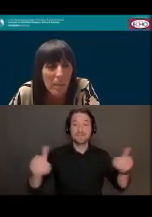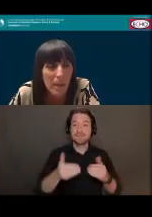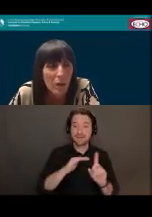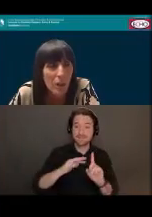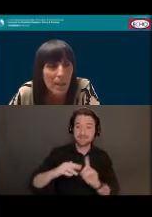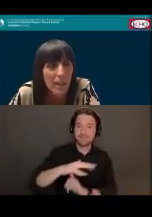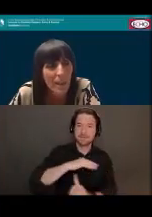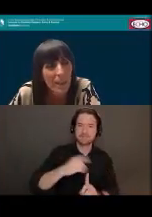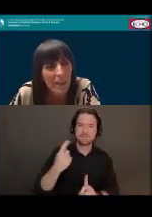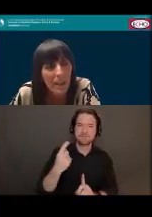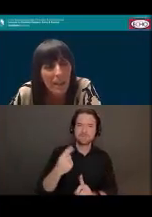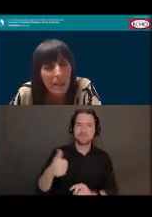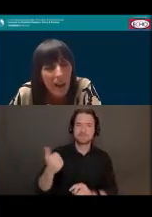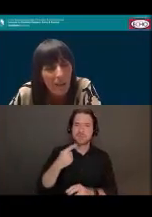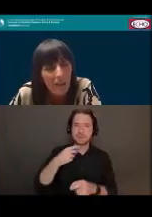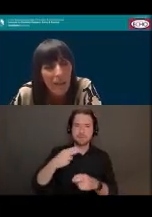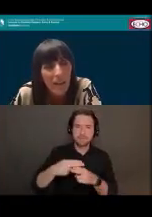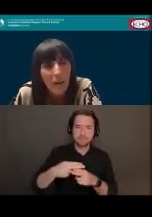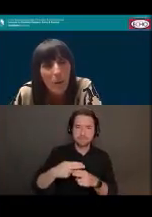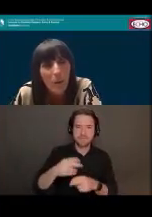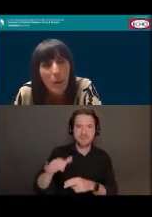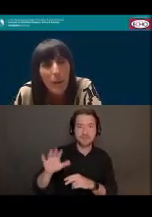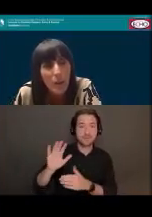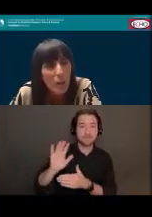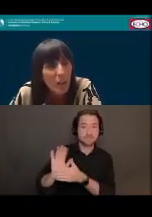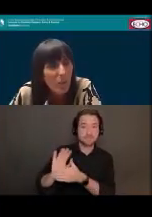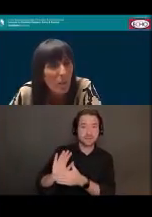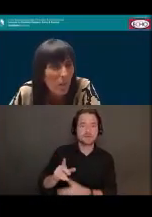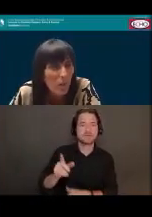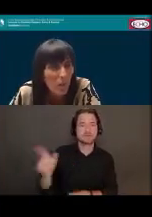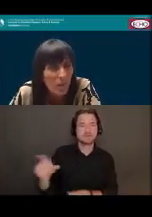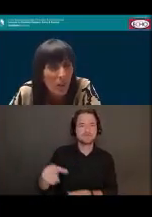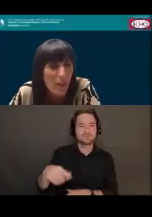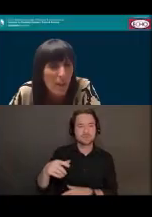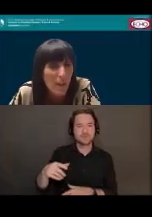mentioned, like in that video where she removed some of the